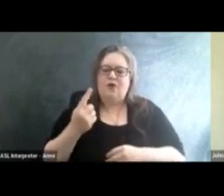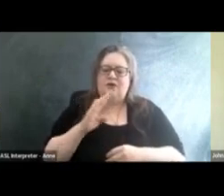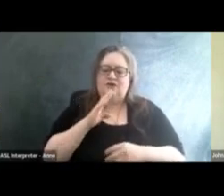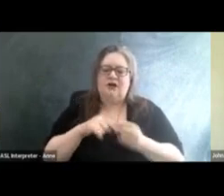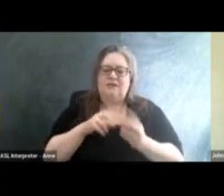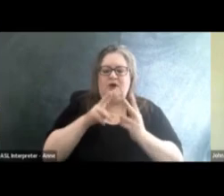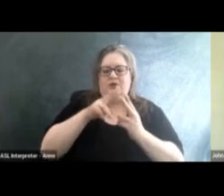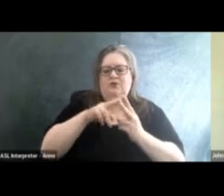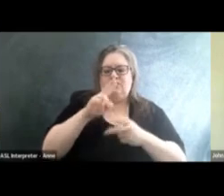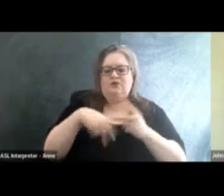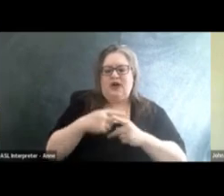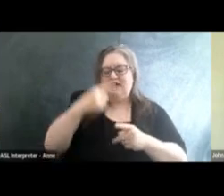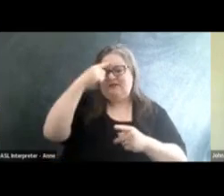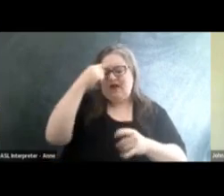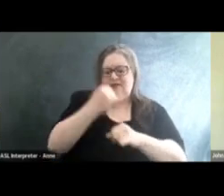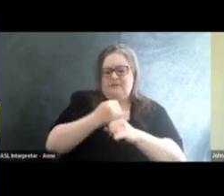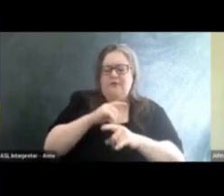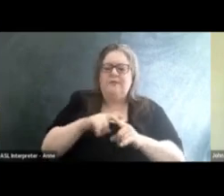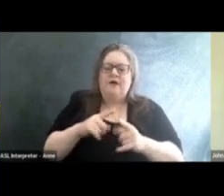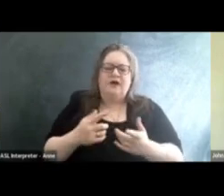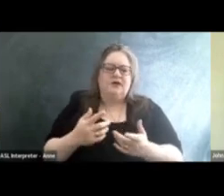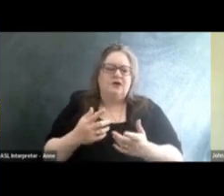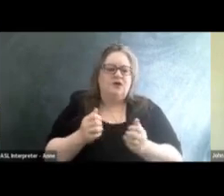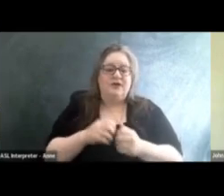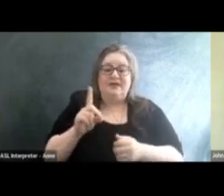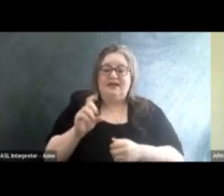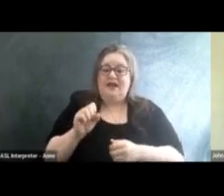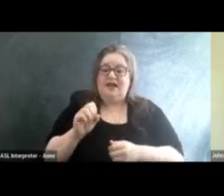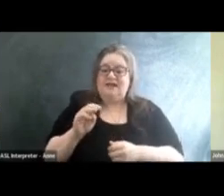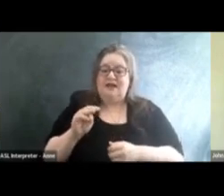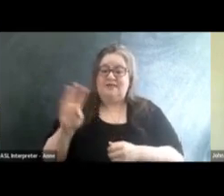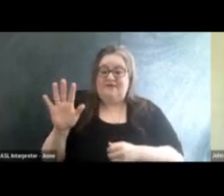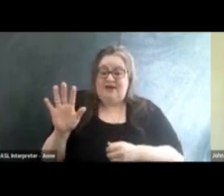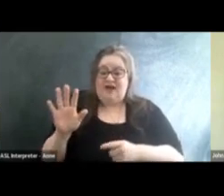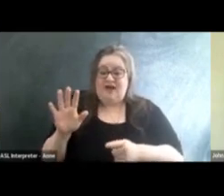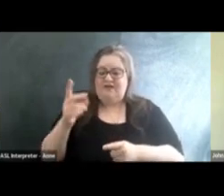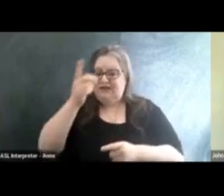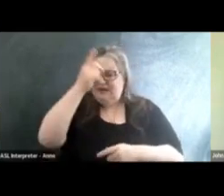cognitive impairment, but in the DSM V, dementia, we still talk